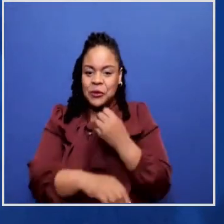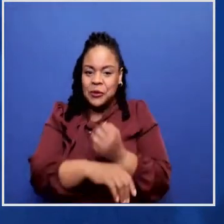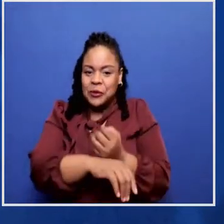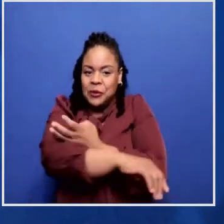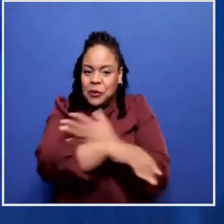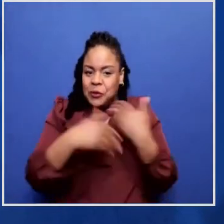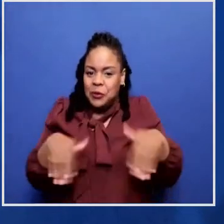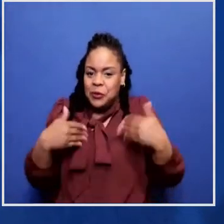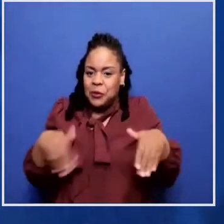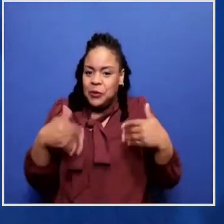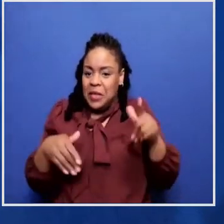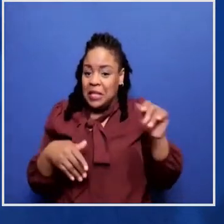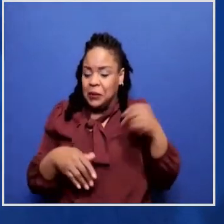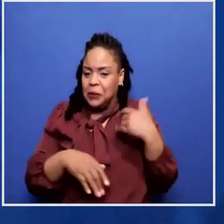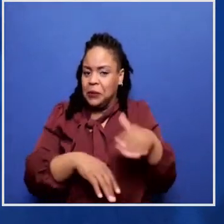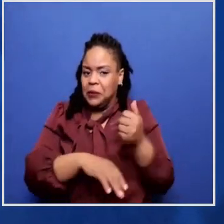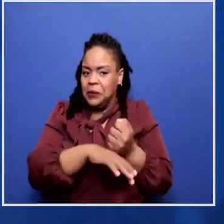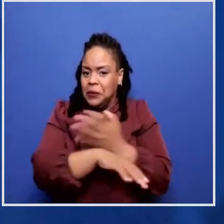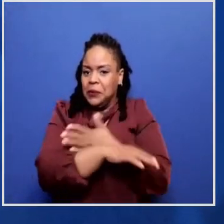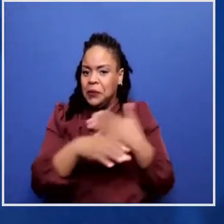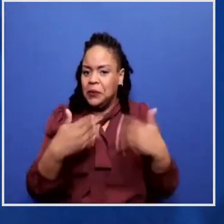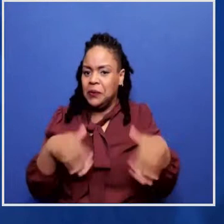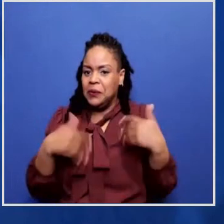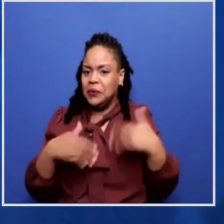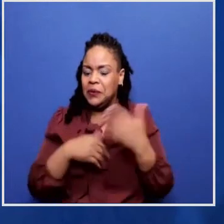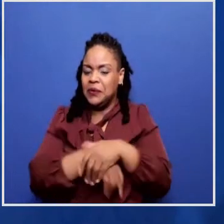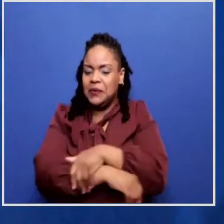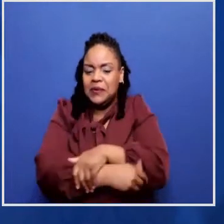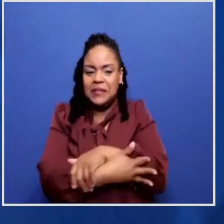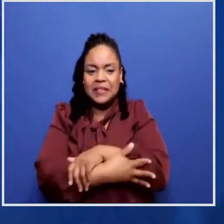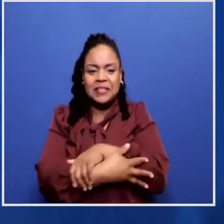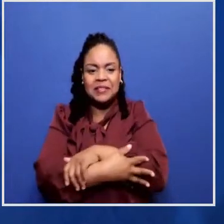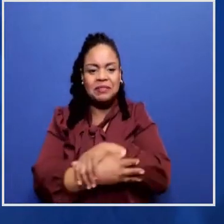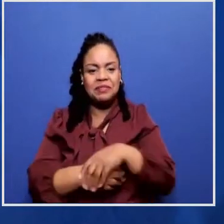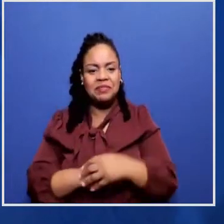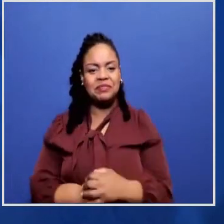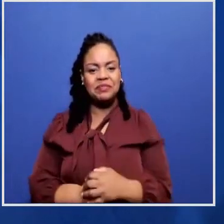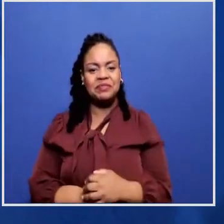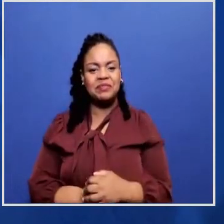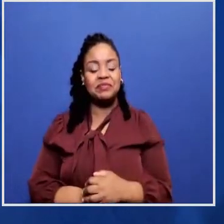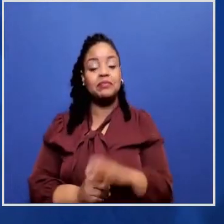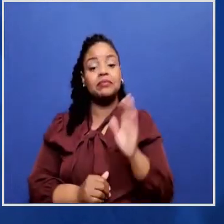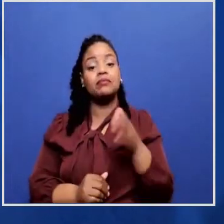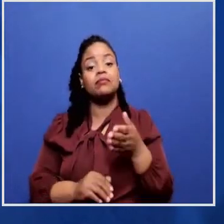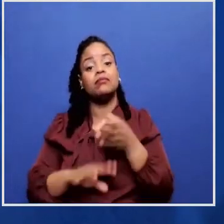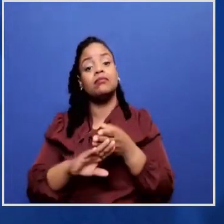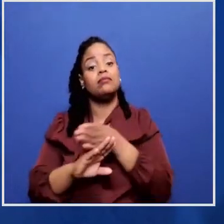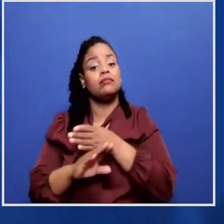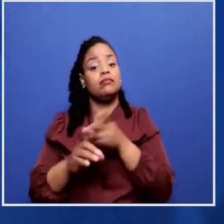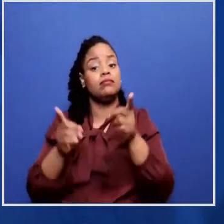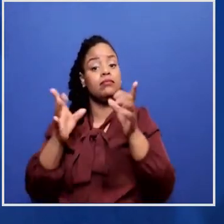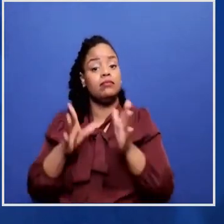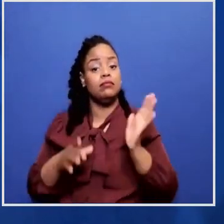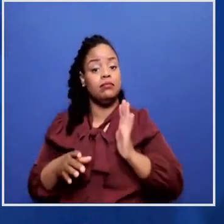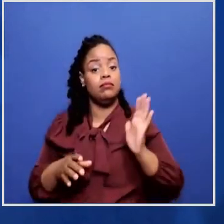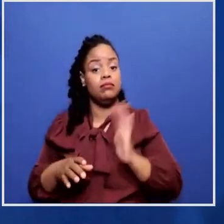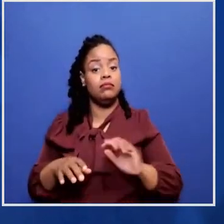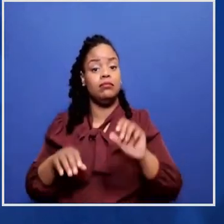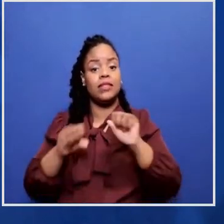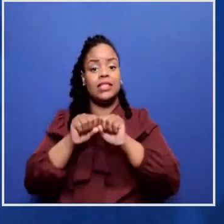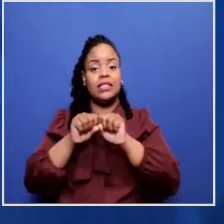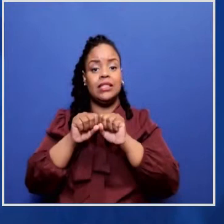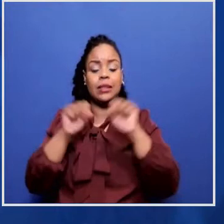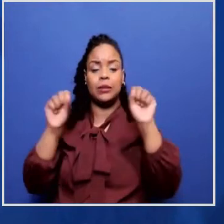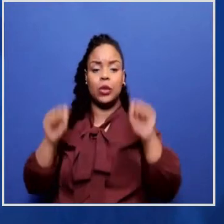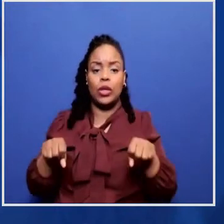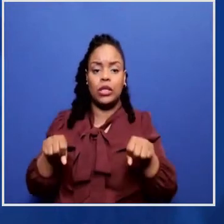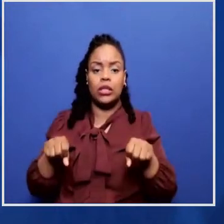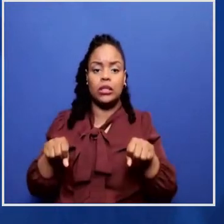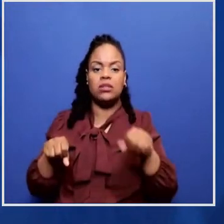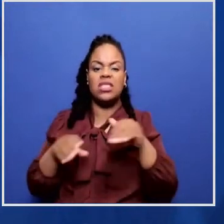YES.